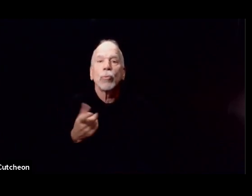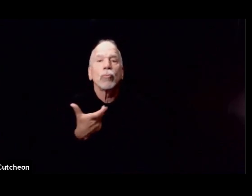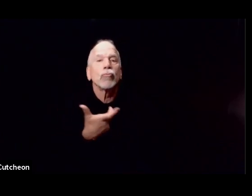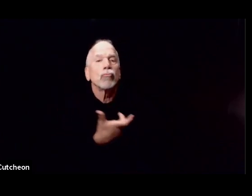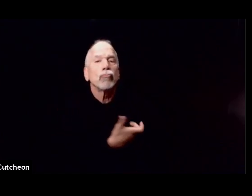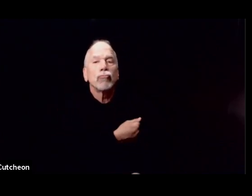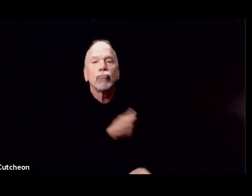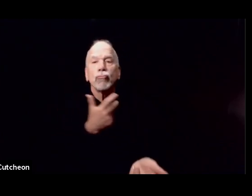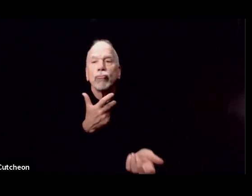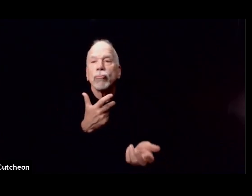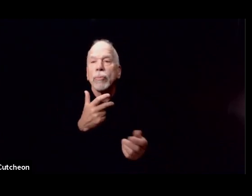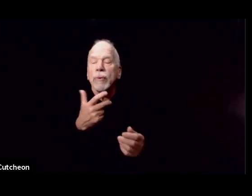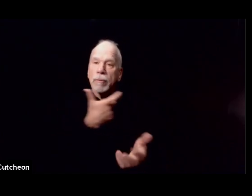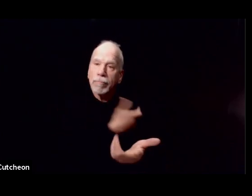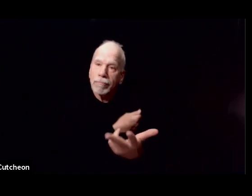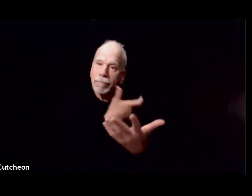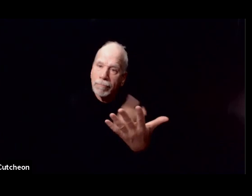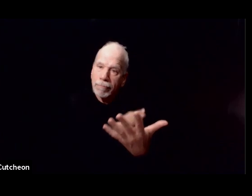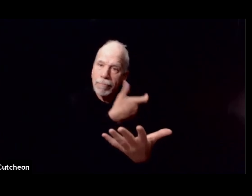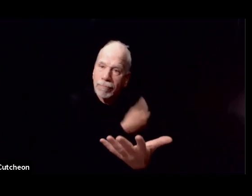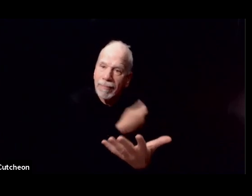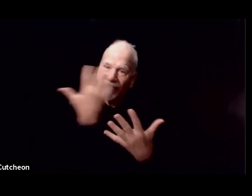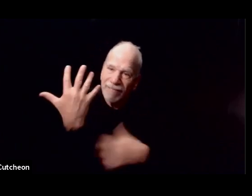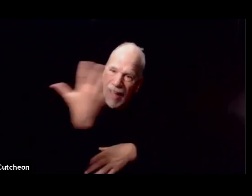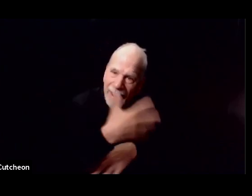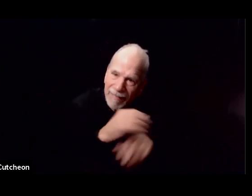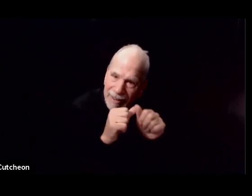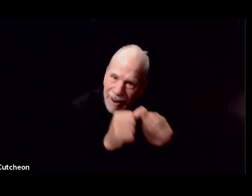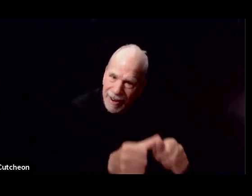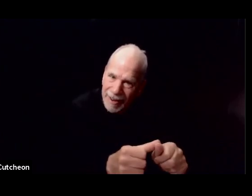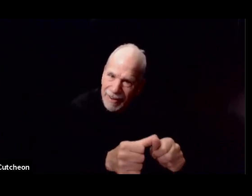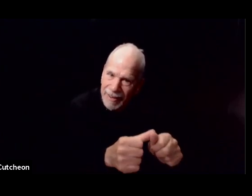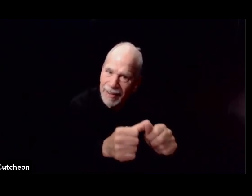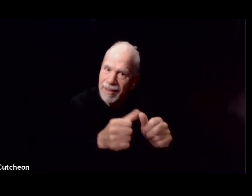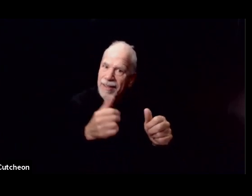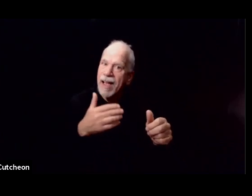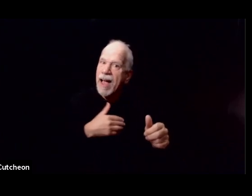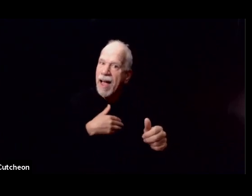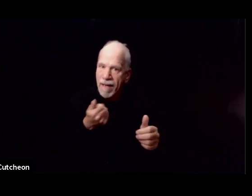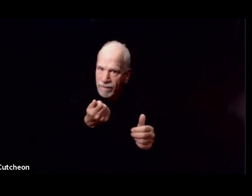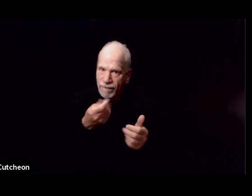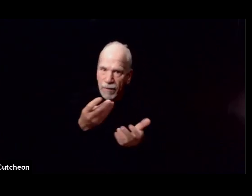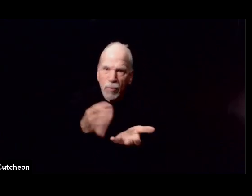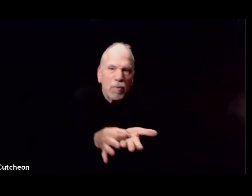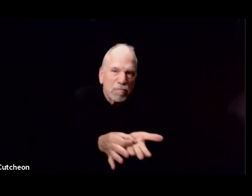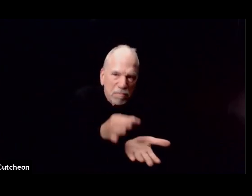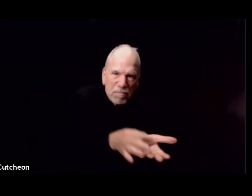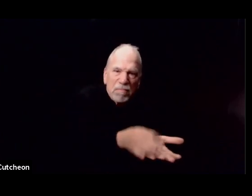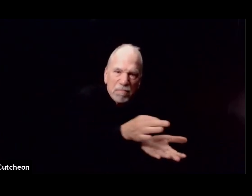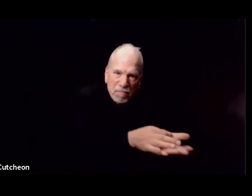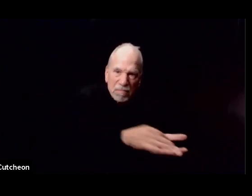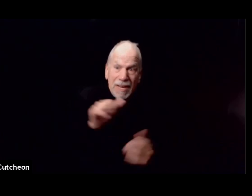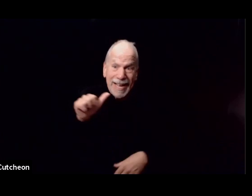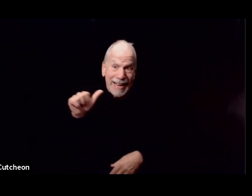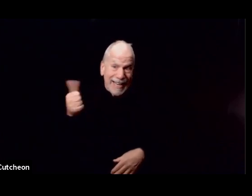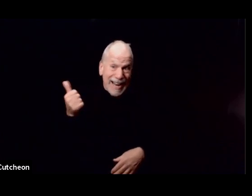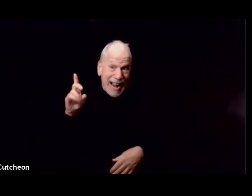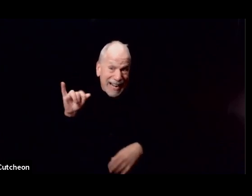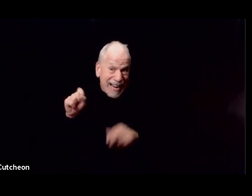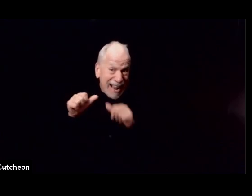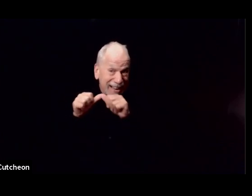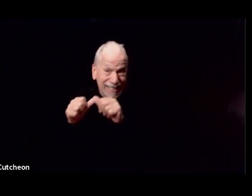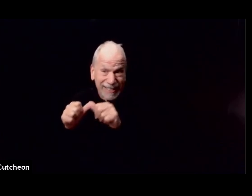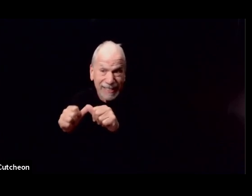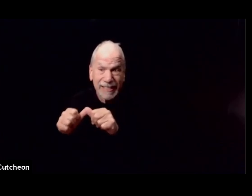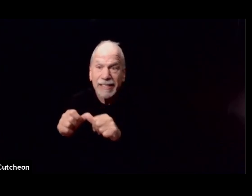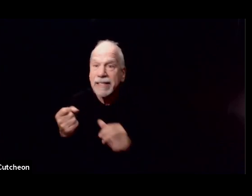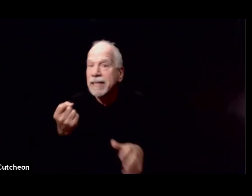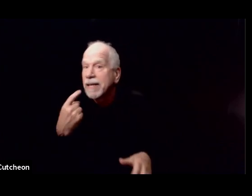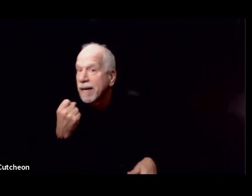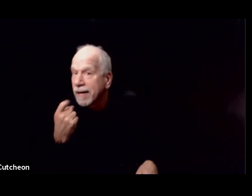A 10-day course is 11 vials. And so this would work out to be approximately 28 5 day courses